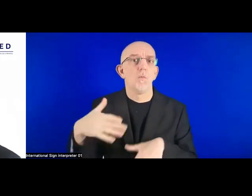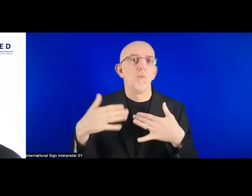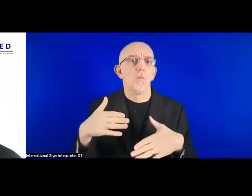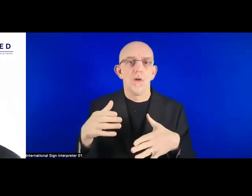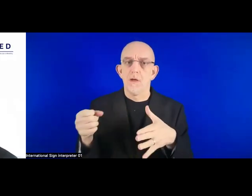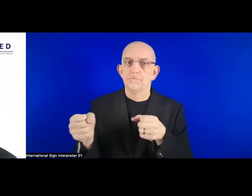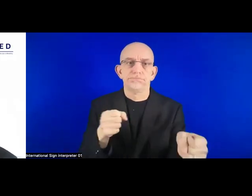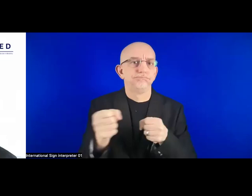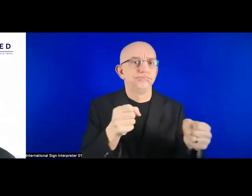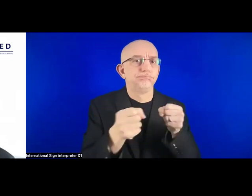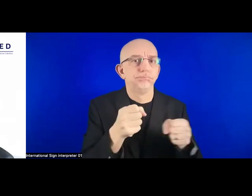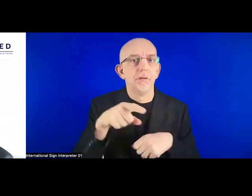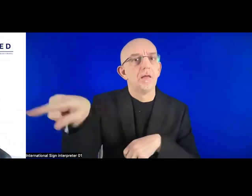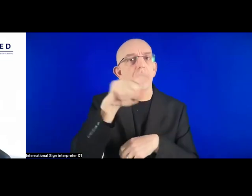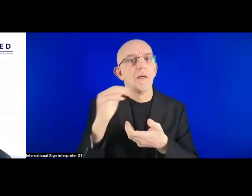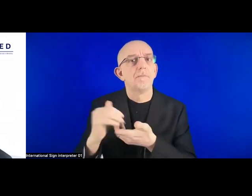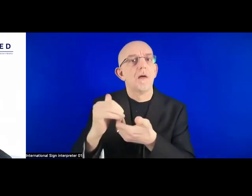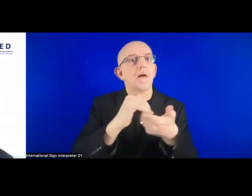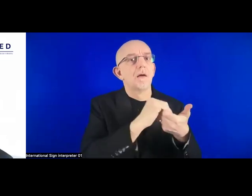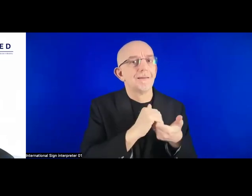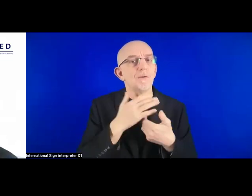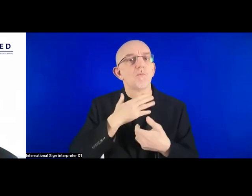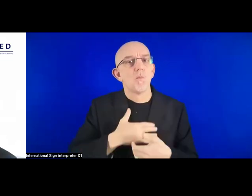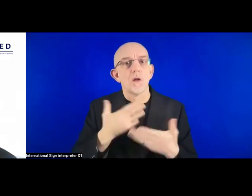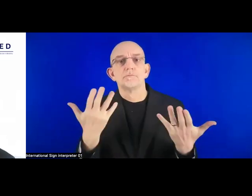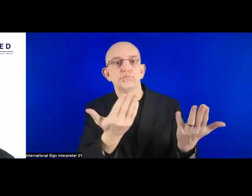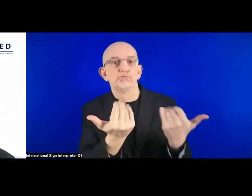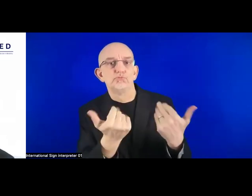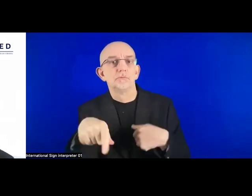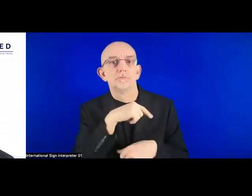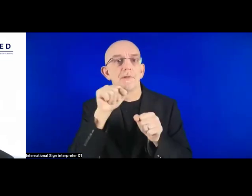Living Institute, the European Disability Forum, Inclusion International, who you